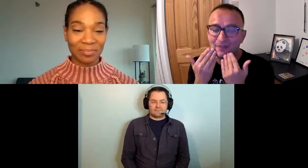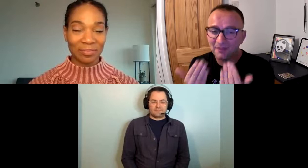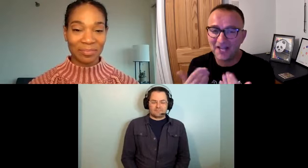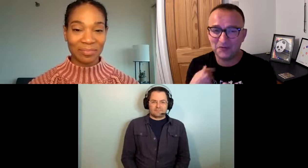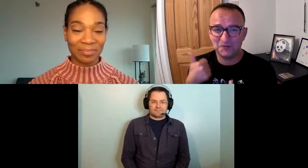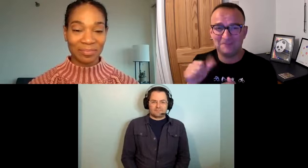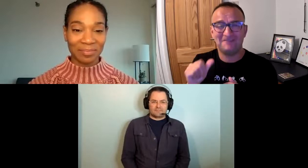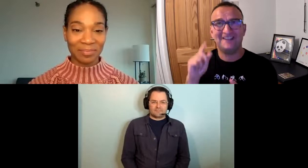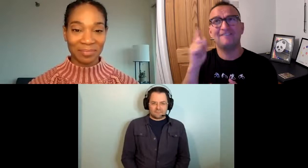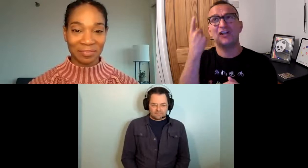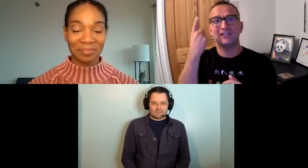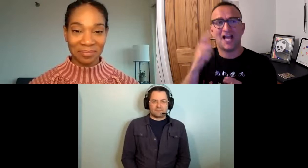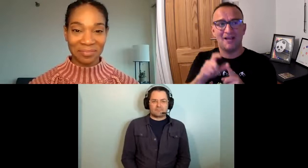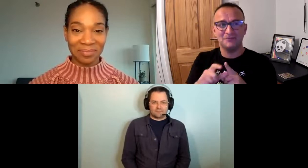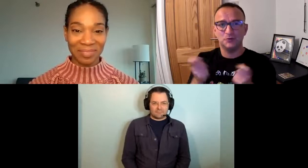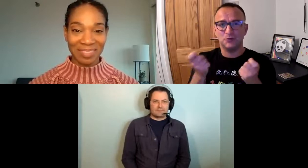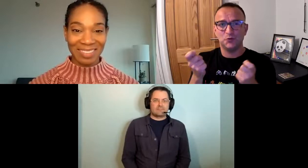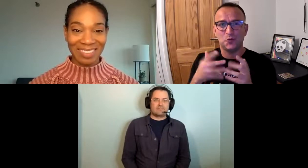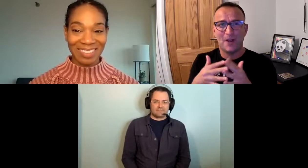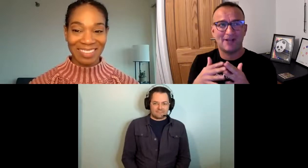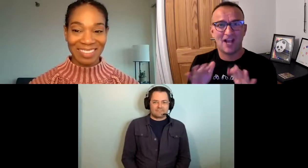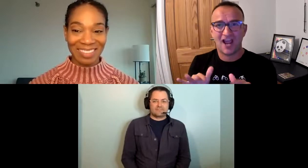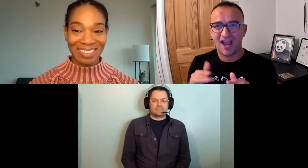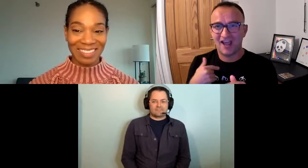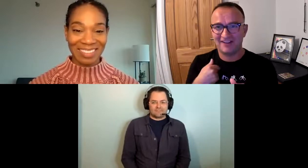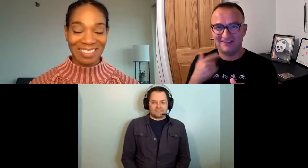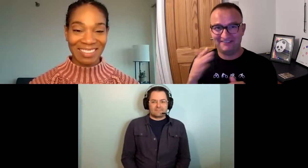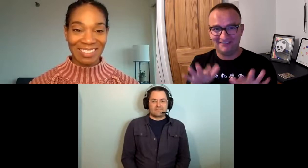Meetings are all a bit a bit of a nightmare I might